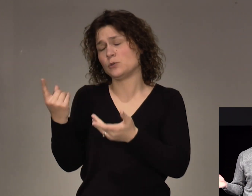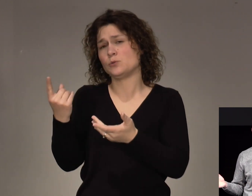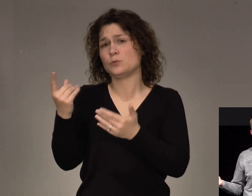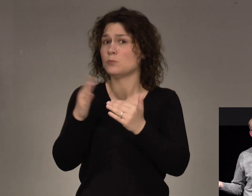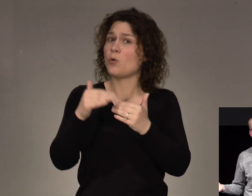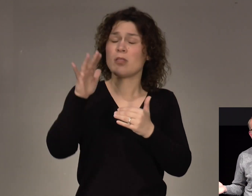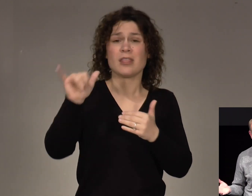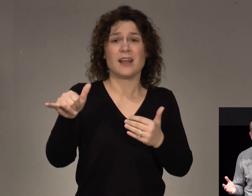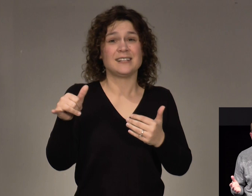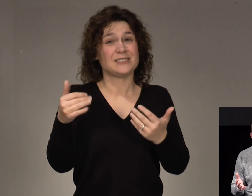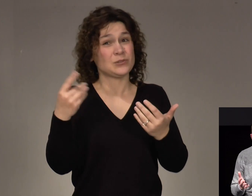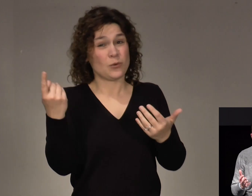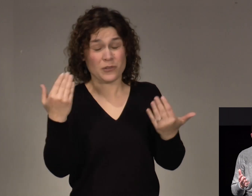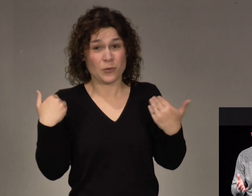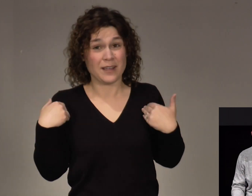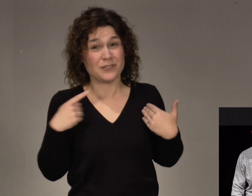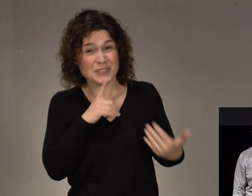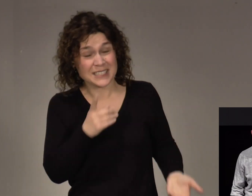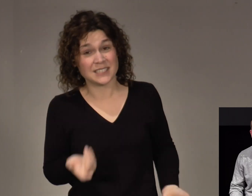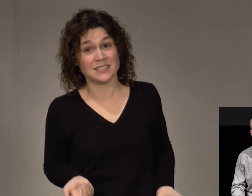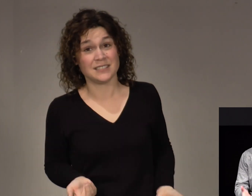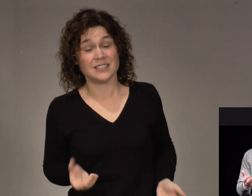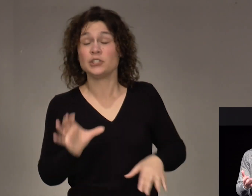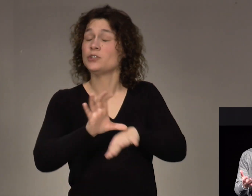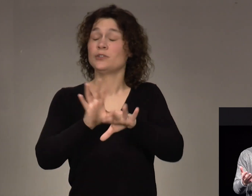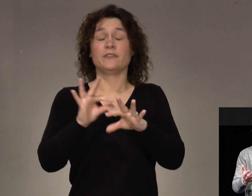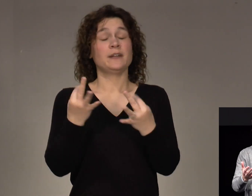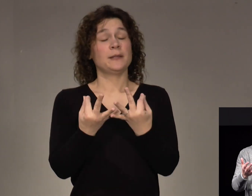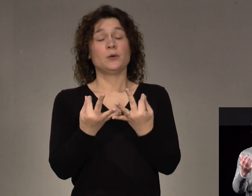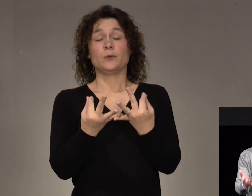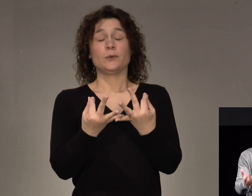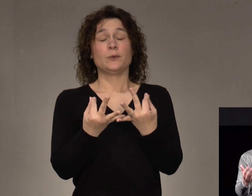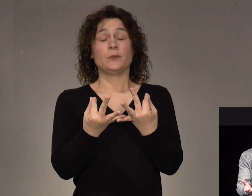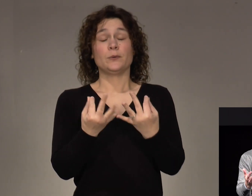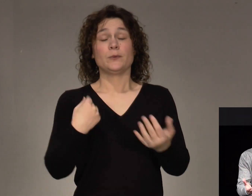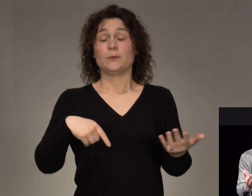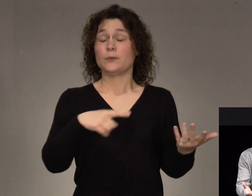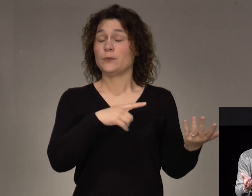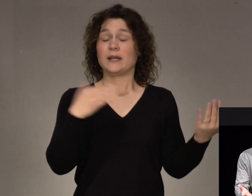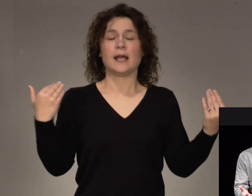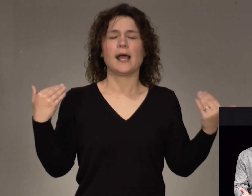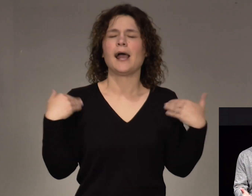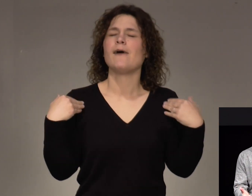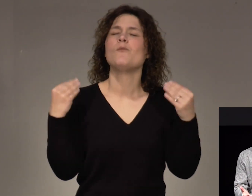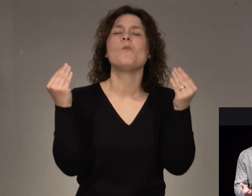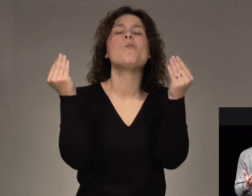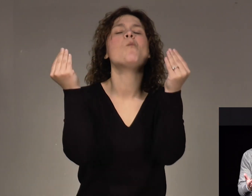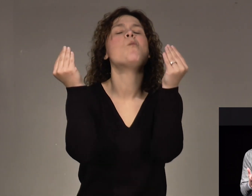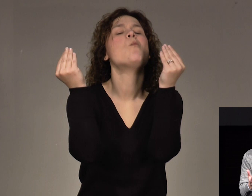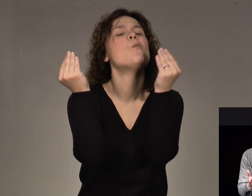Is that all you have, really? Church Family, we have something more! What we